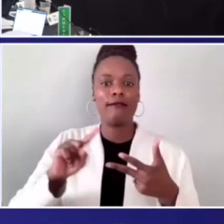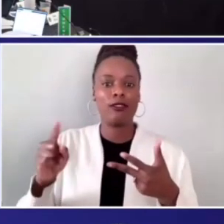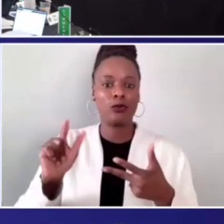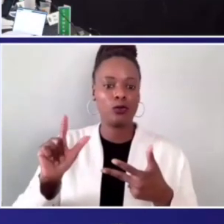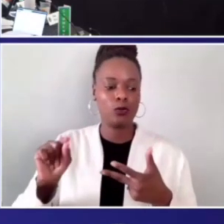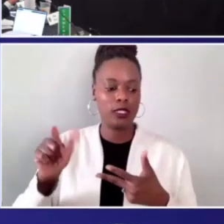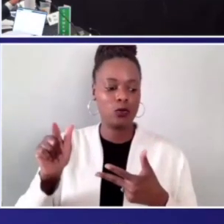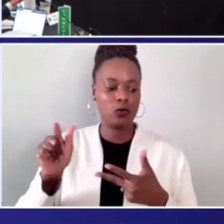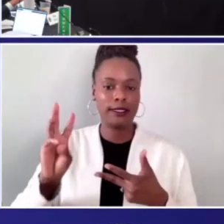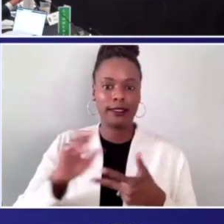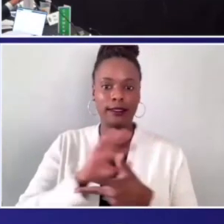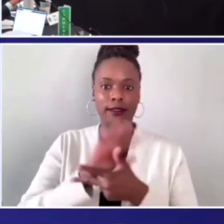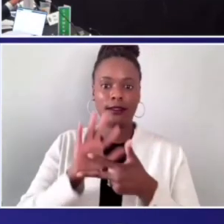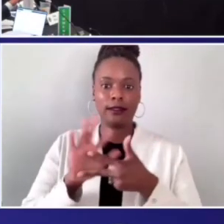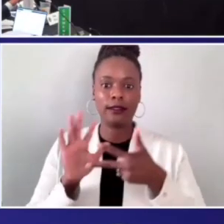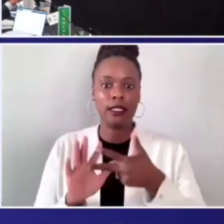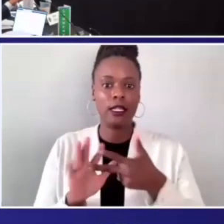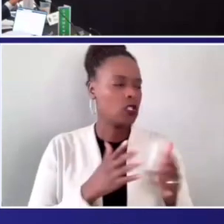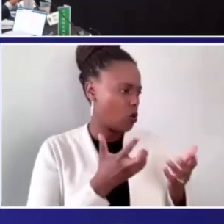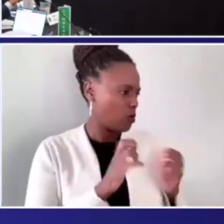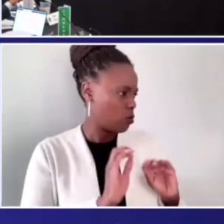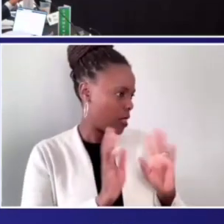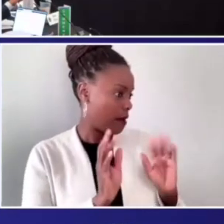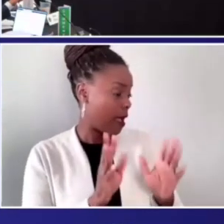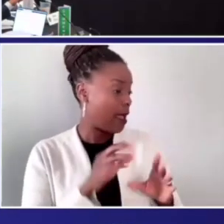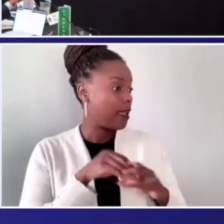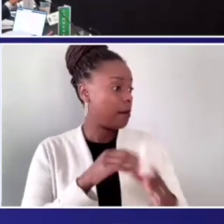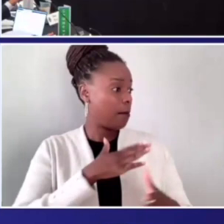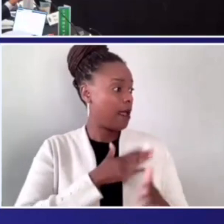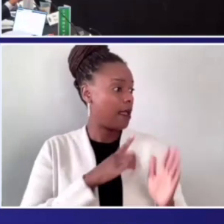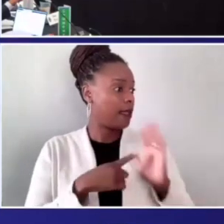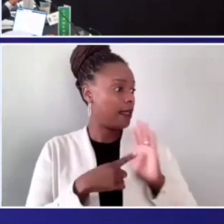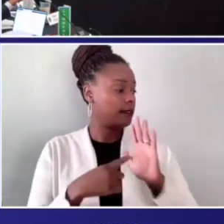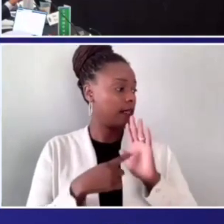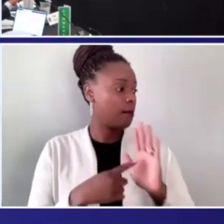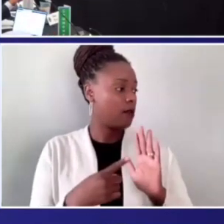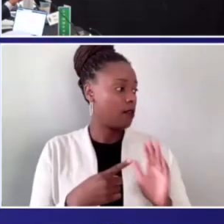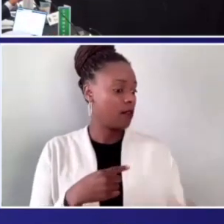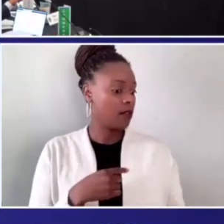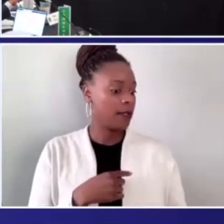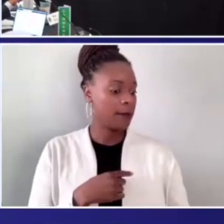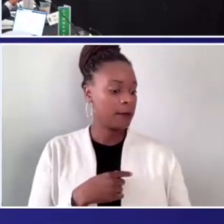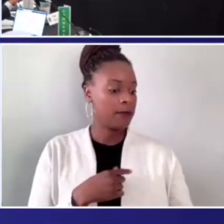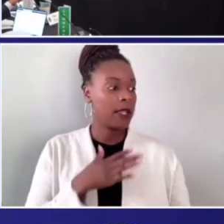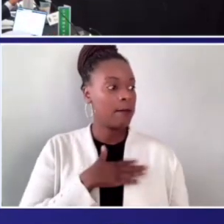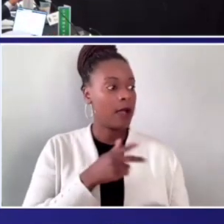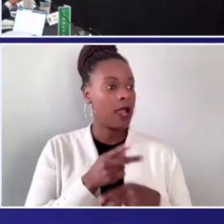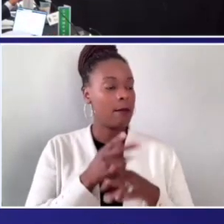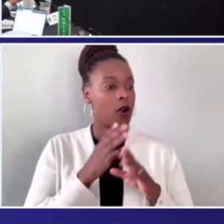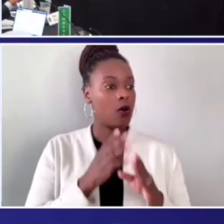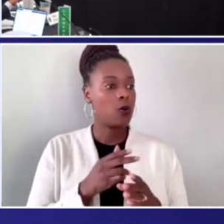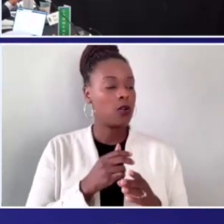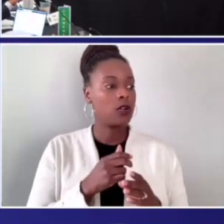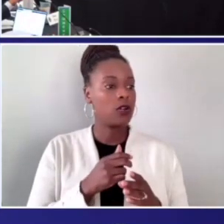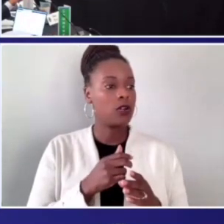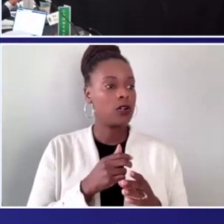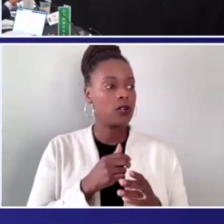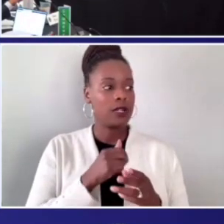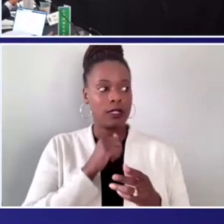So, so just to clarify then, in my example, my borrower does not fall into what you just described.